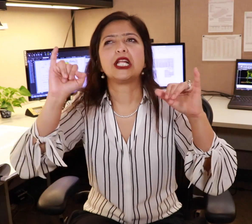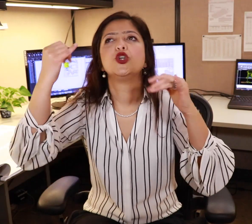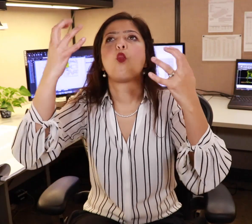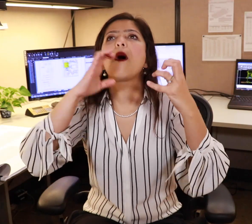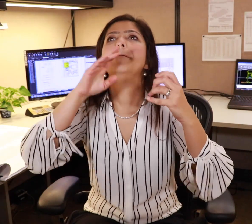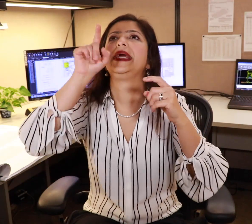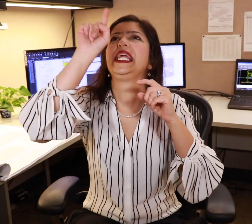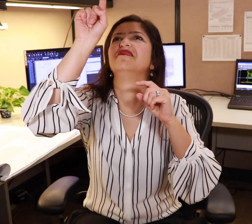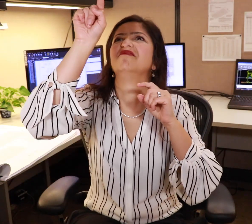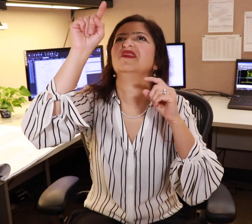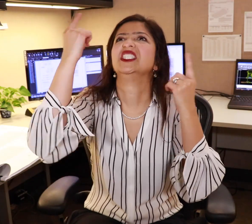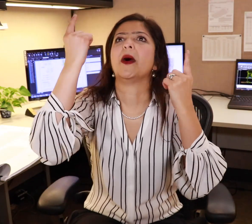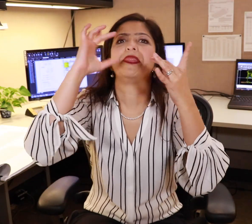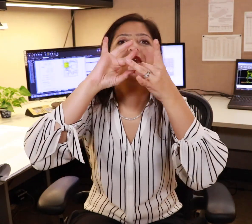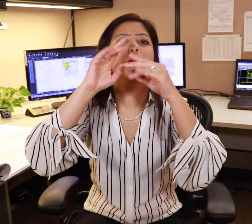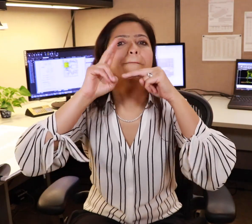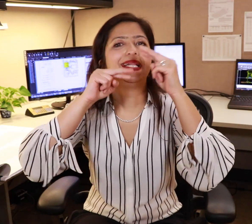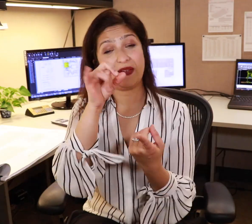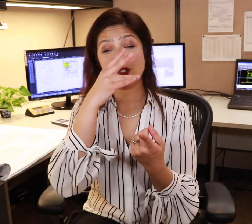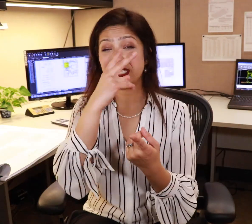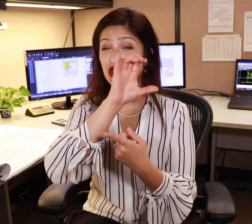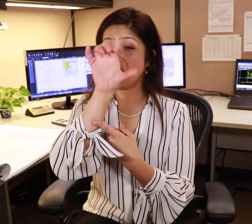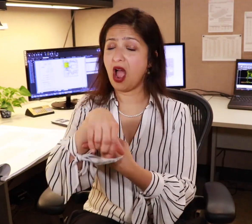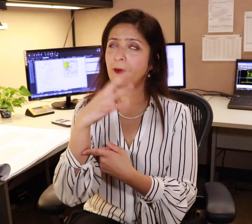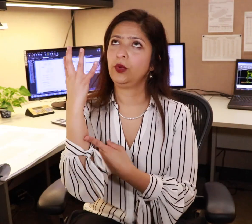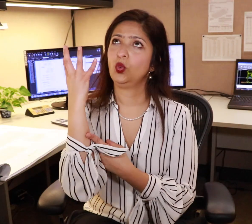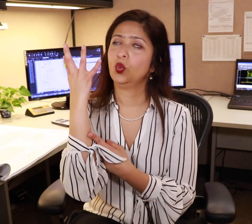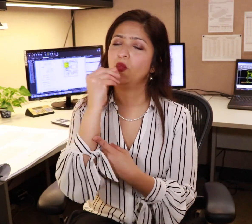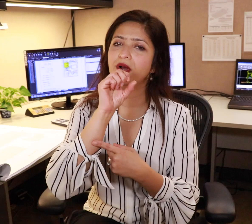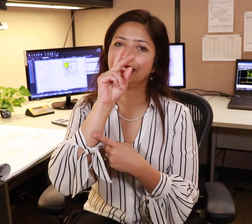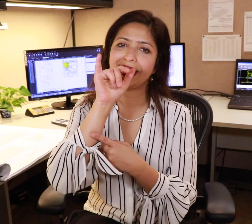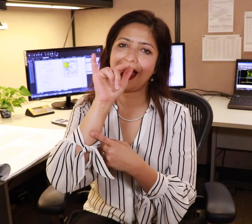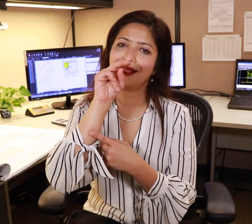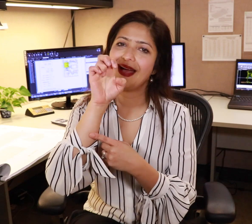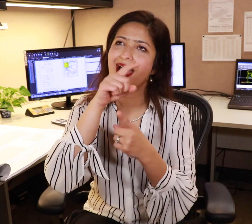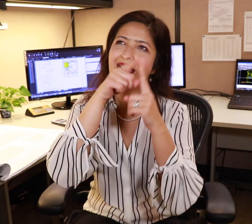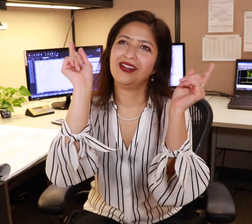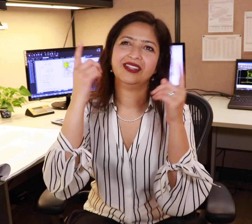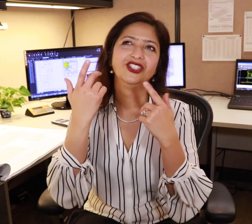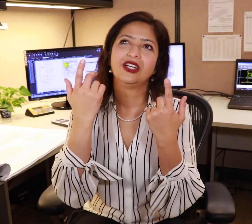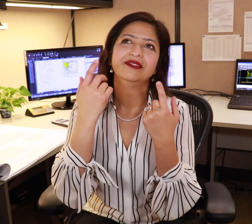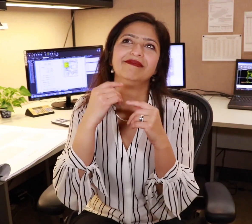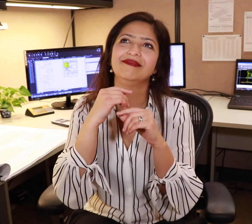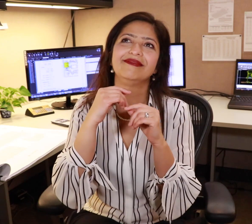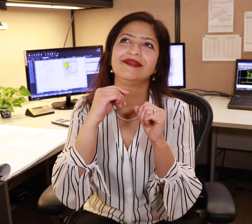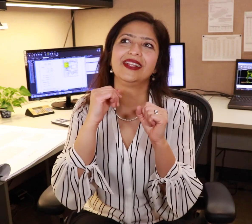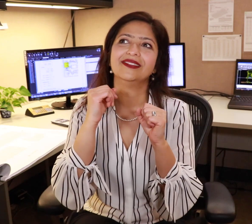I knew I wanted something to do with the buildings. If you’ve ever seen Chicago’s beautiful skyline,